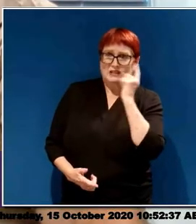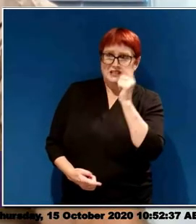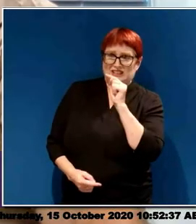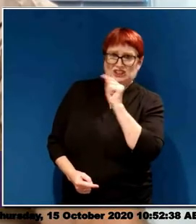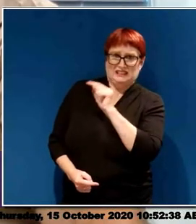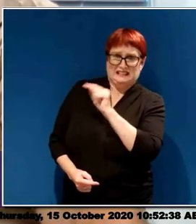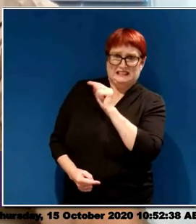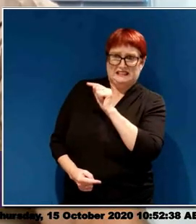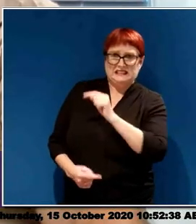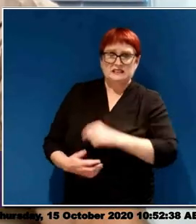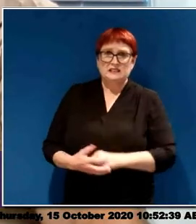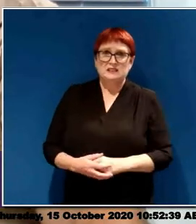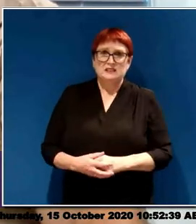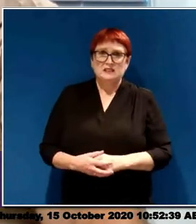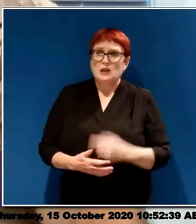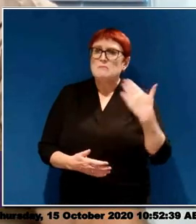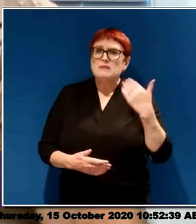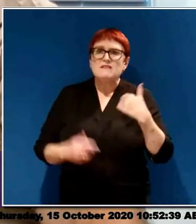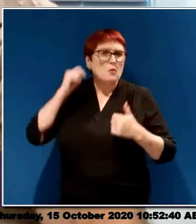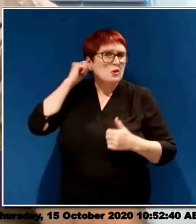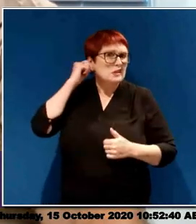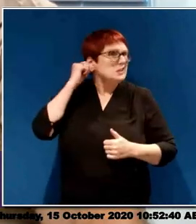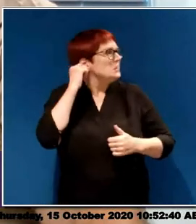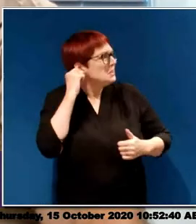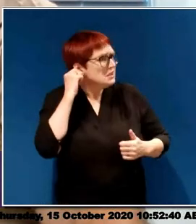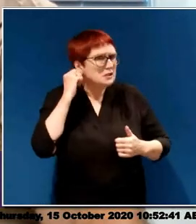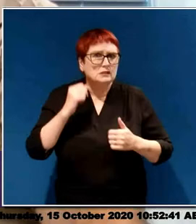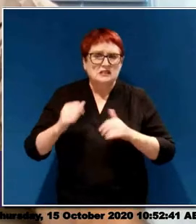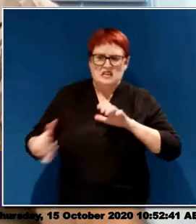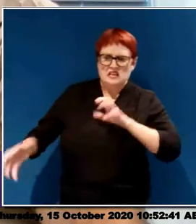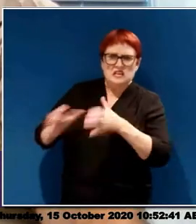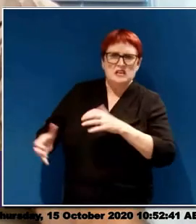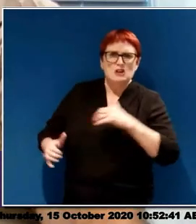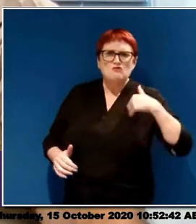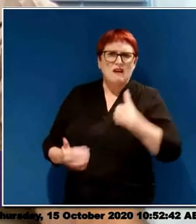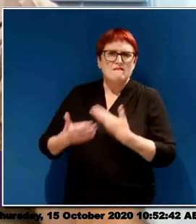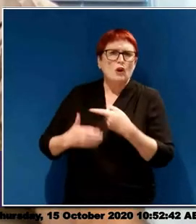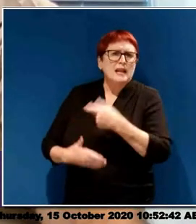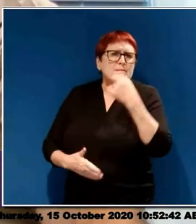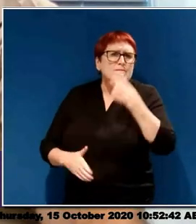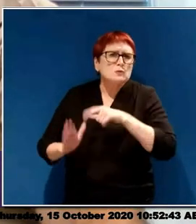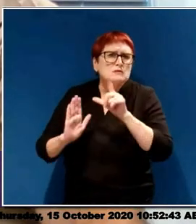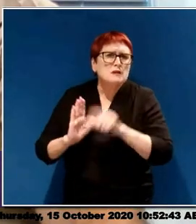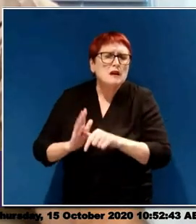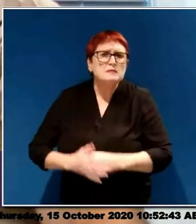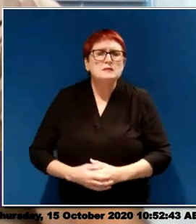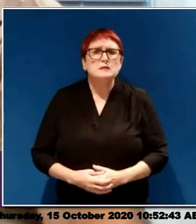a couple of times, and he was just, he was done, really, wasn't he?